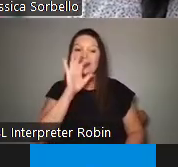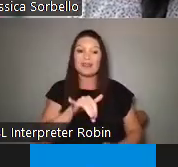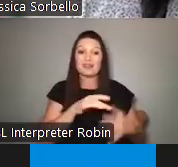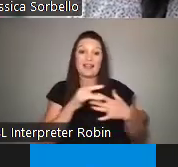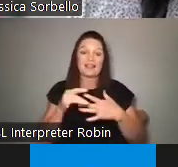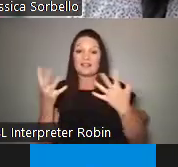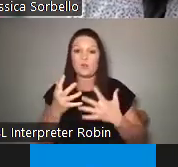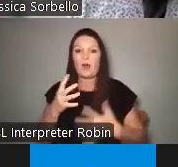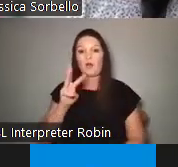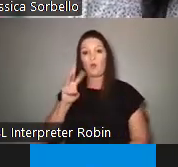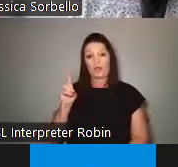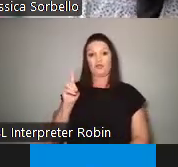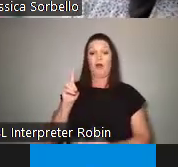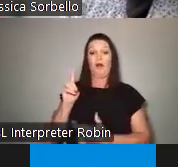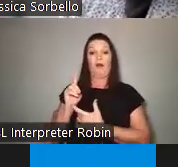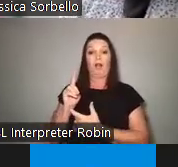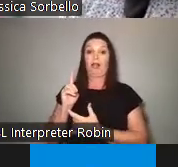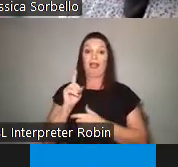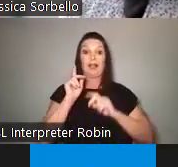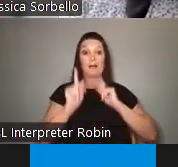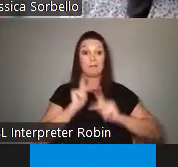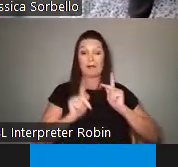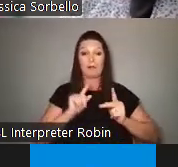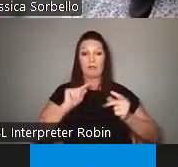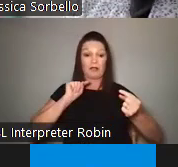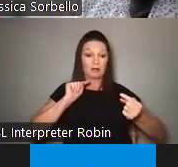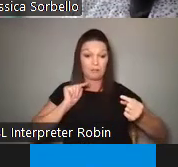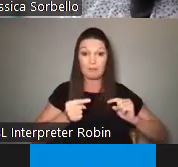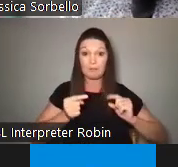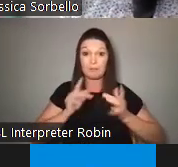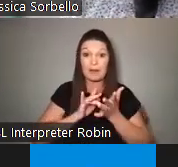severaliers when they are immediately cut off, there is,